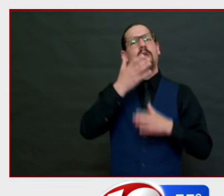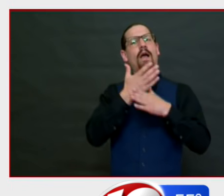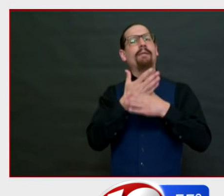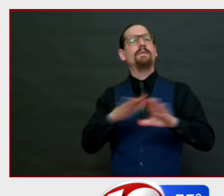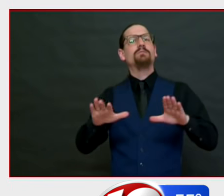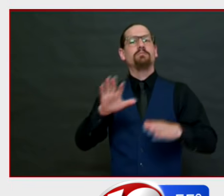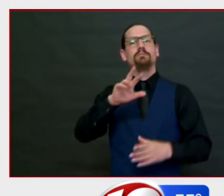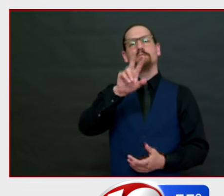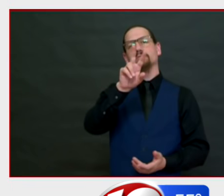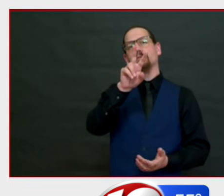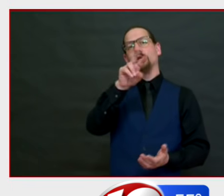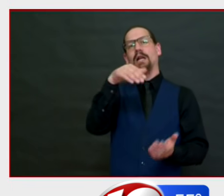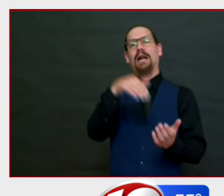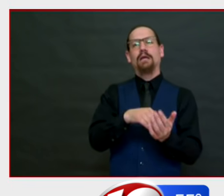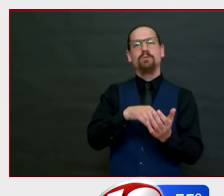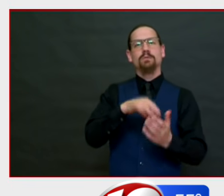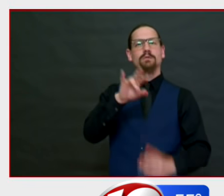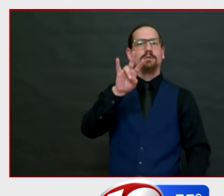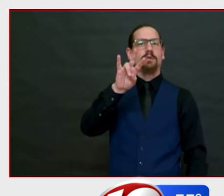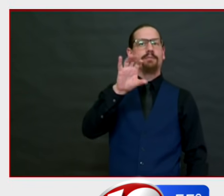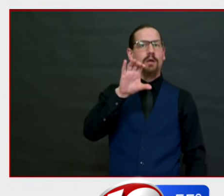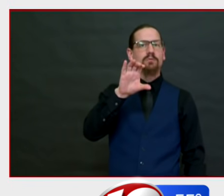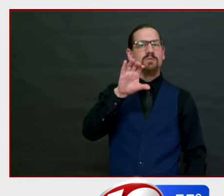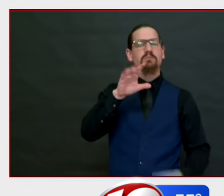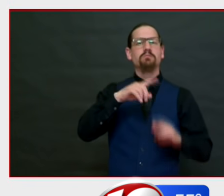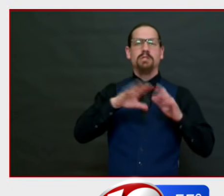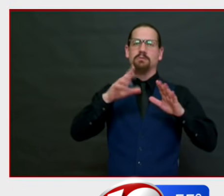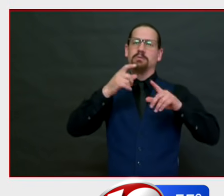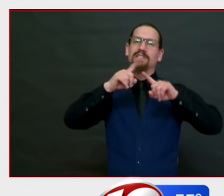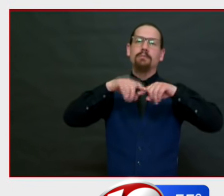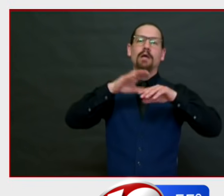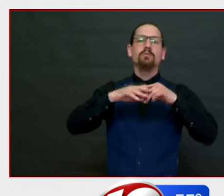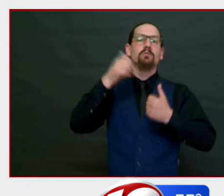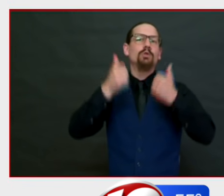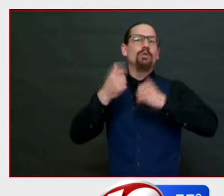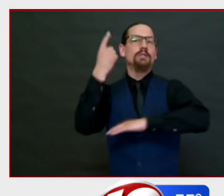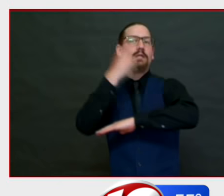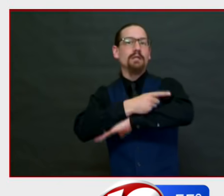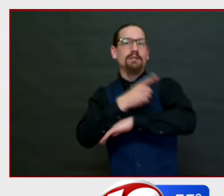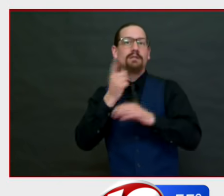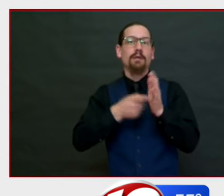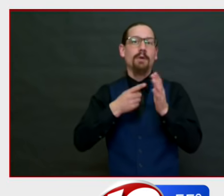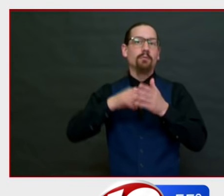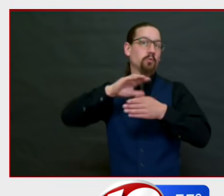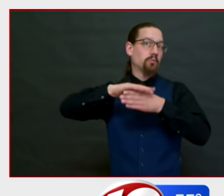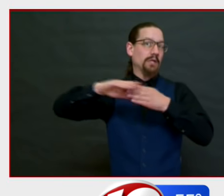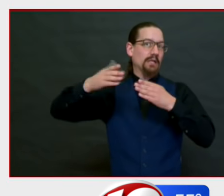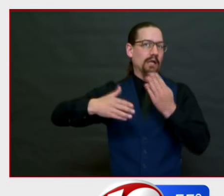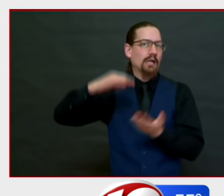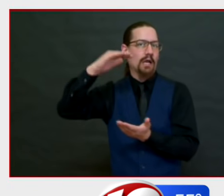OVER THE LAST SEVEN DAYS, WE HAVE AVERAGED 2700 TESTS A DAY. WE TEND TO HAVE A DIP ON THE